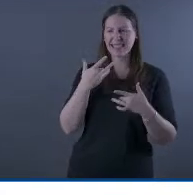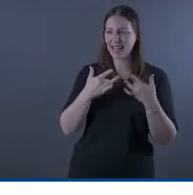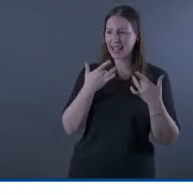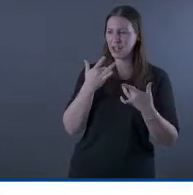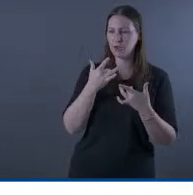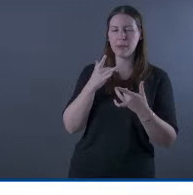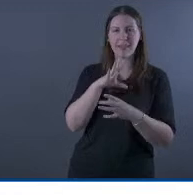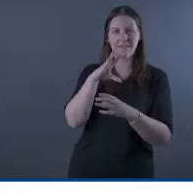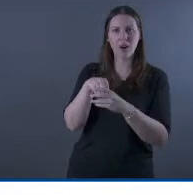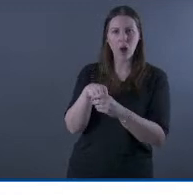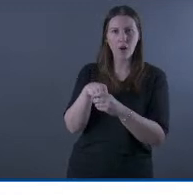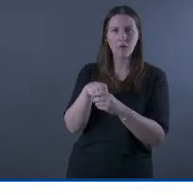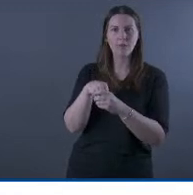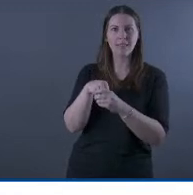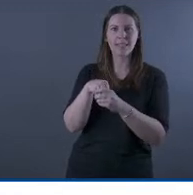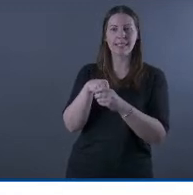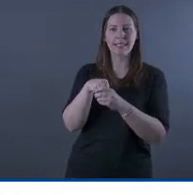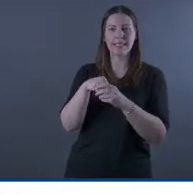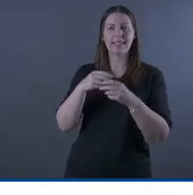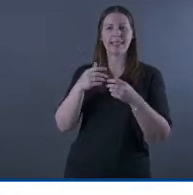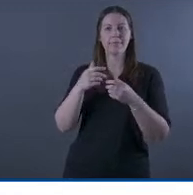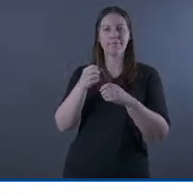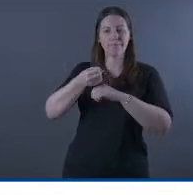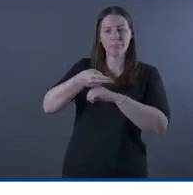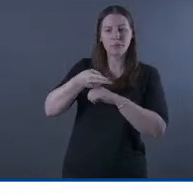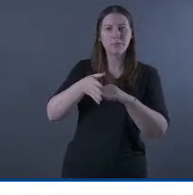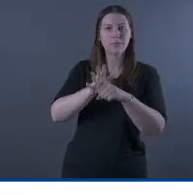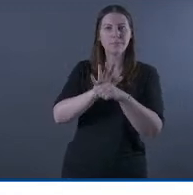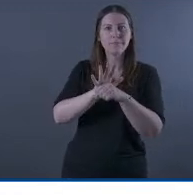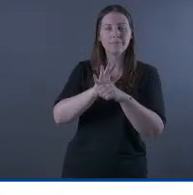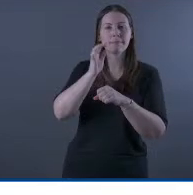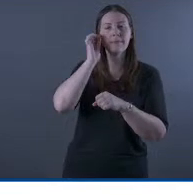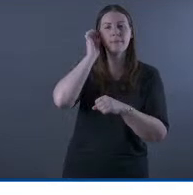PeaceHealth, because we have the only hospital in the area,